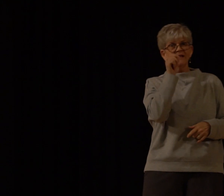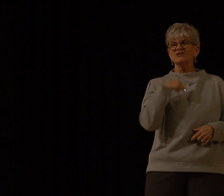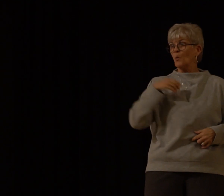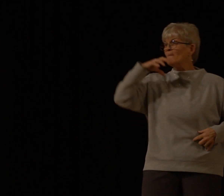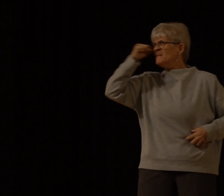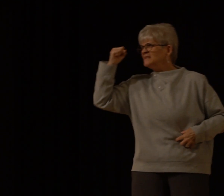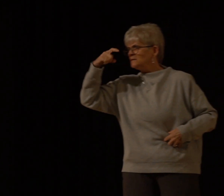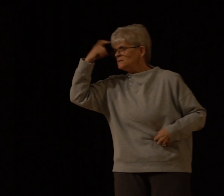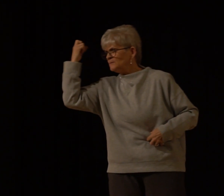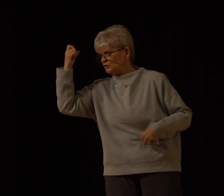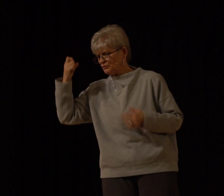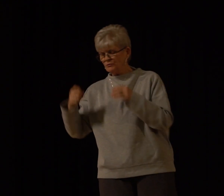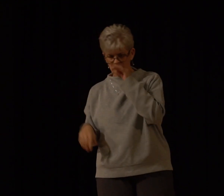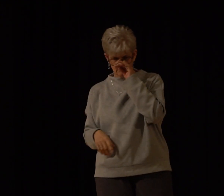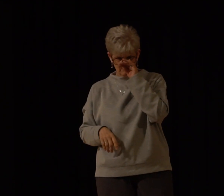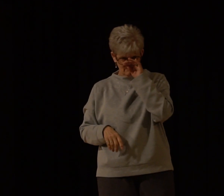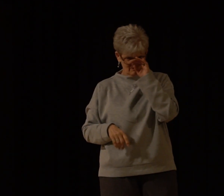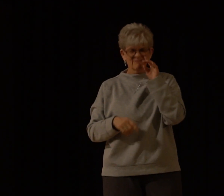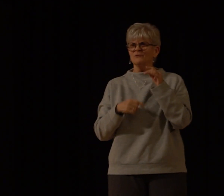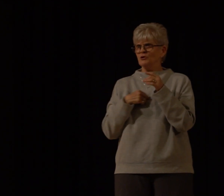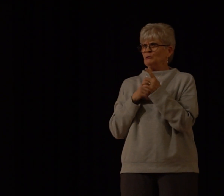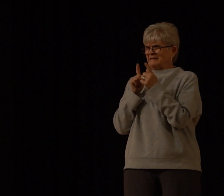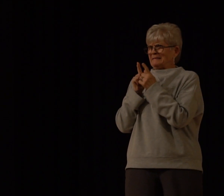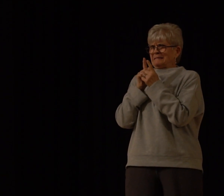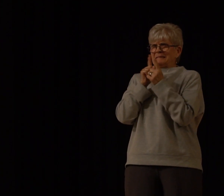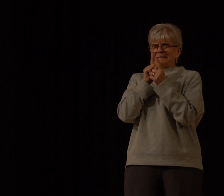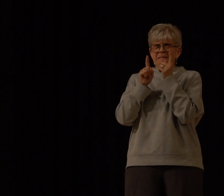Usually what would happen is you would graduate and then go to a